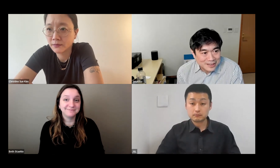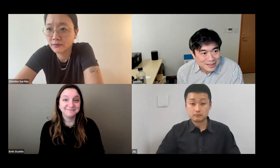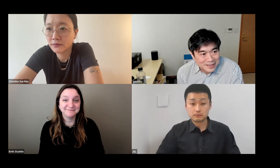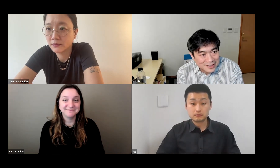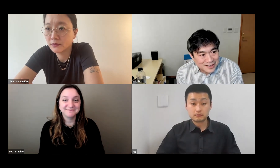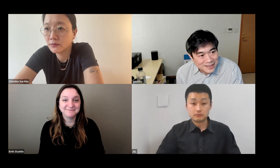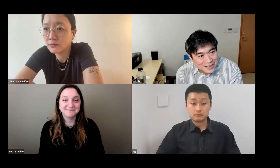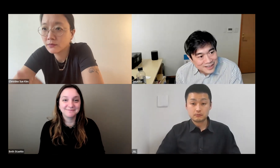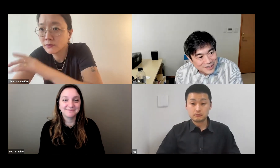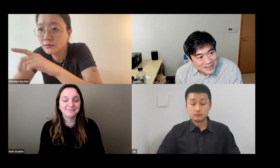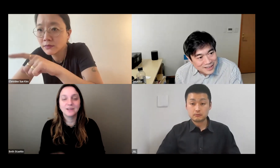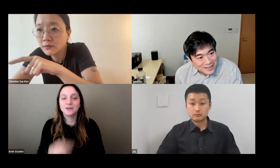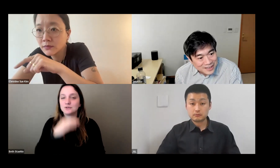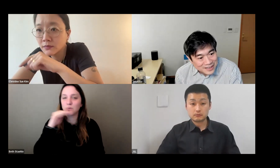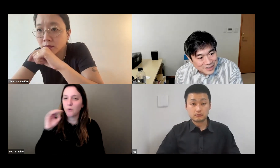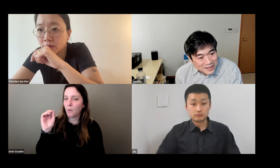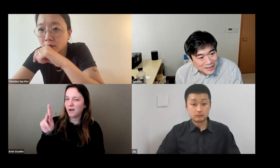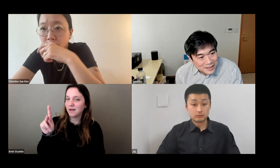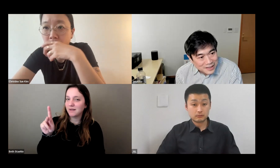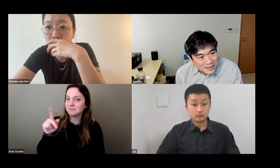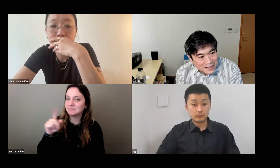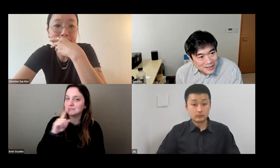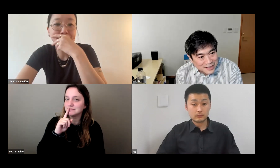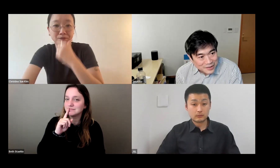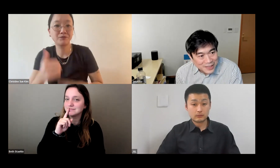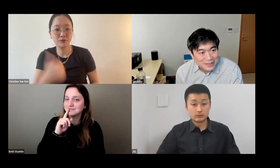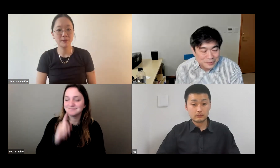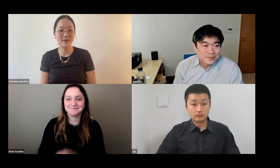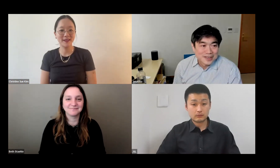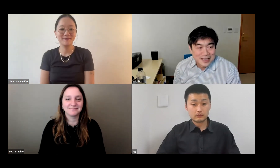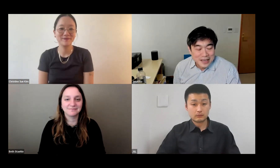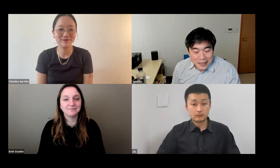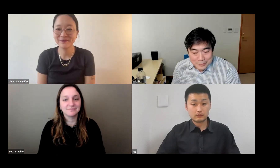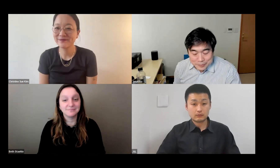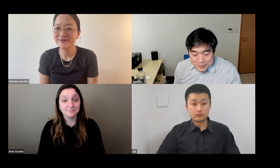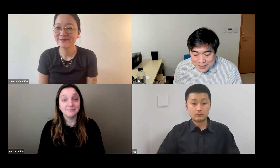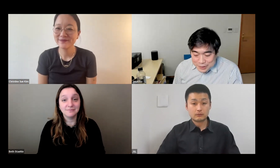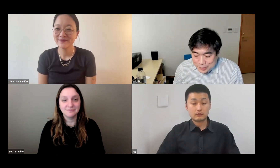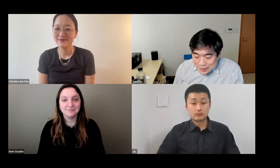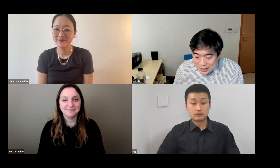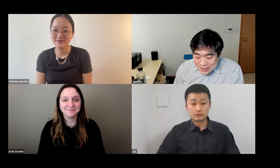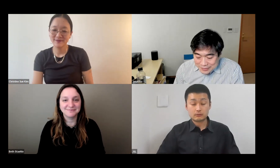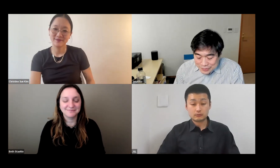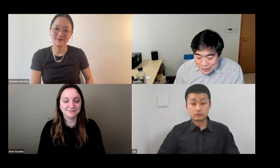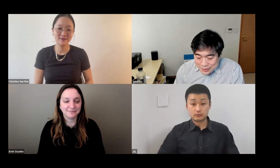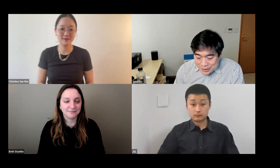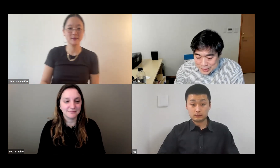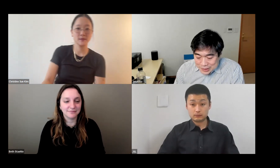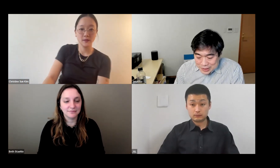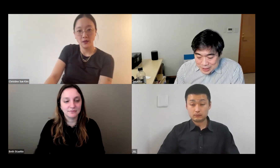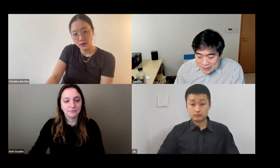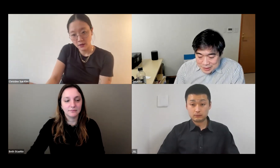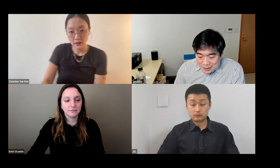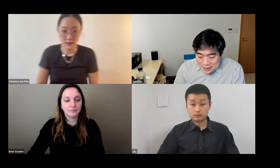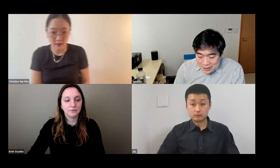Okay, Okay. So first question is just